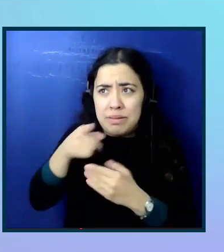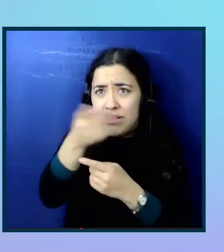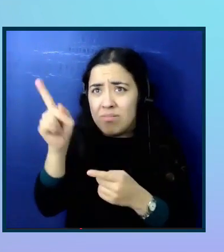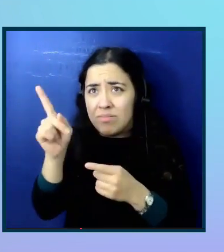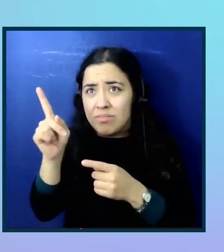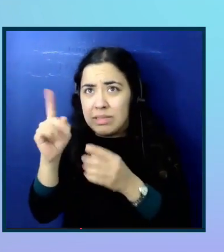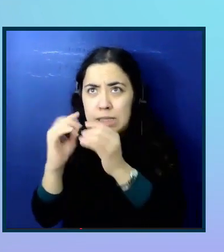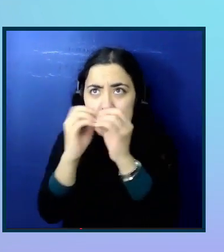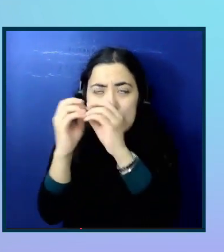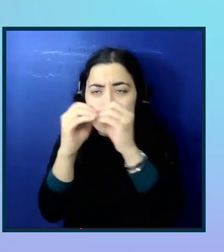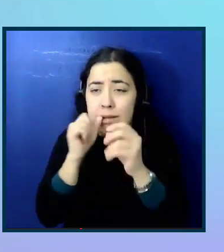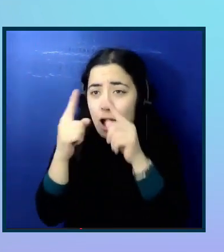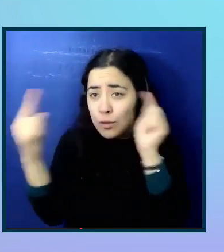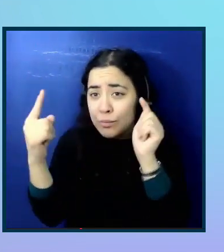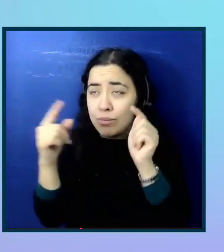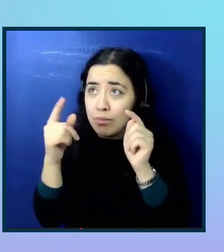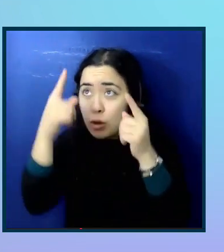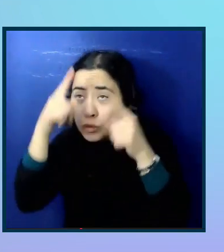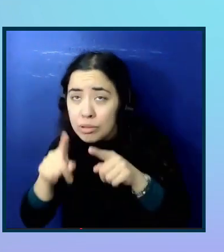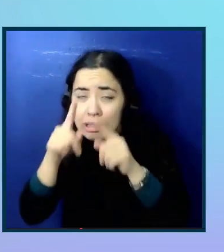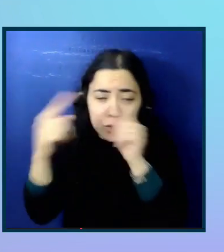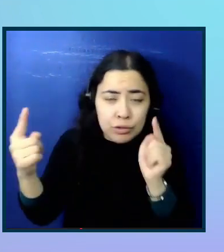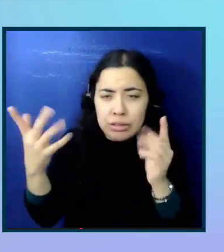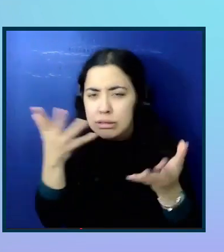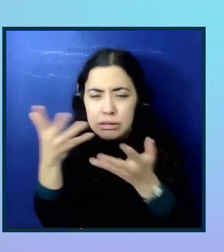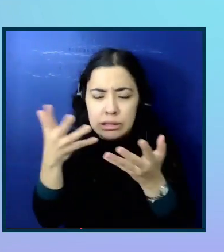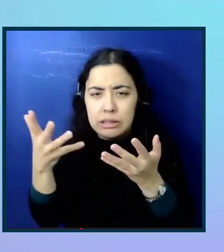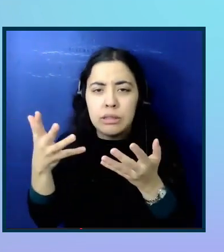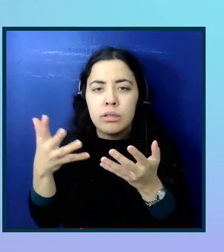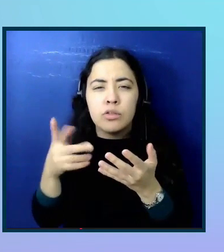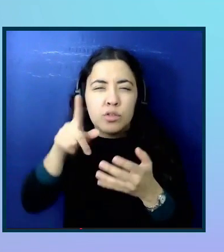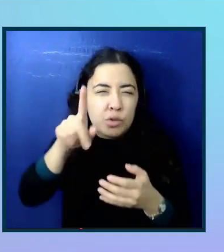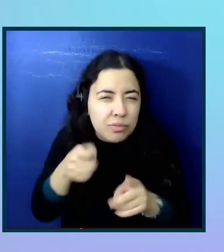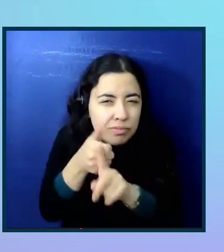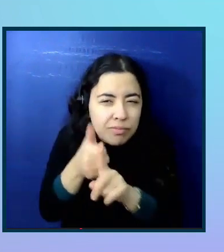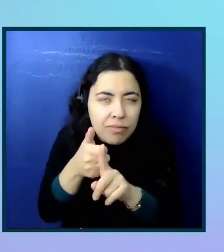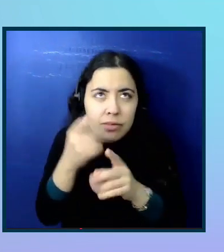So I would say you don't really draw the line. You try to understand what your team is capable